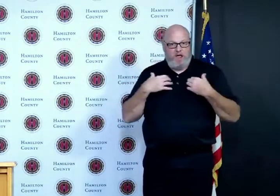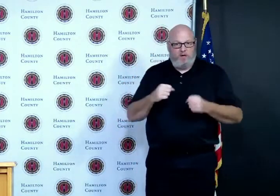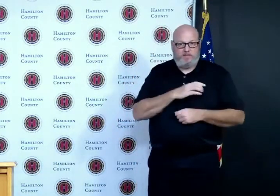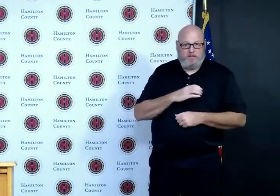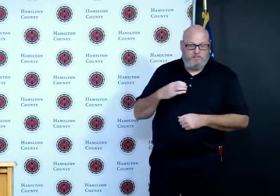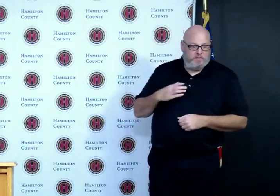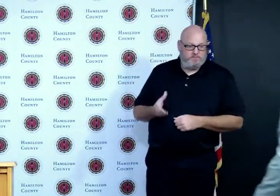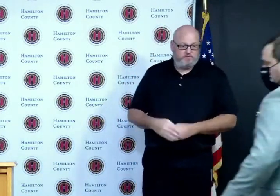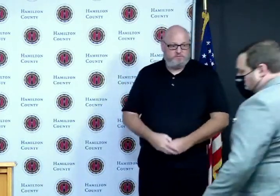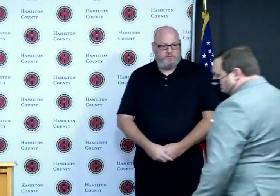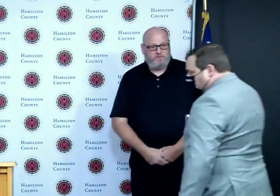hello